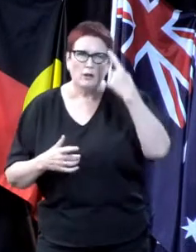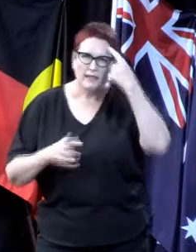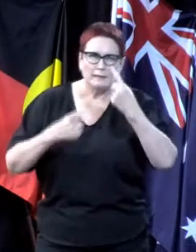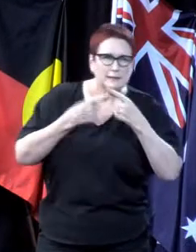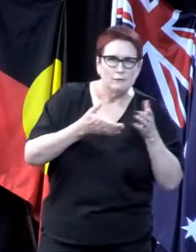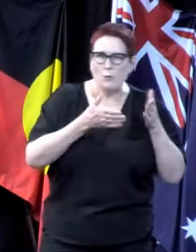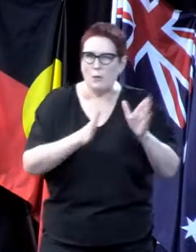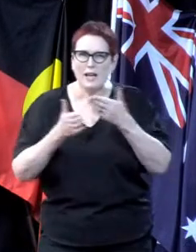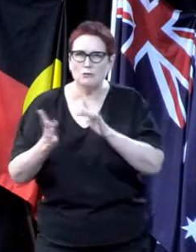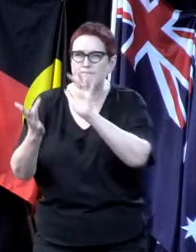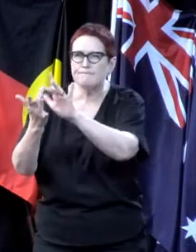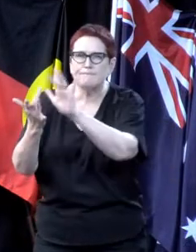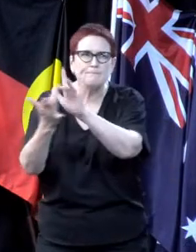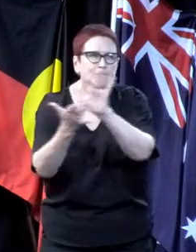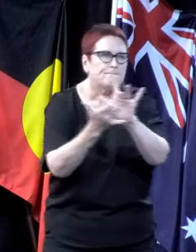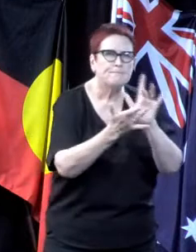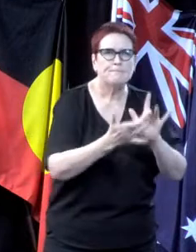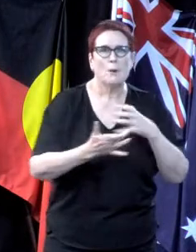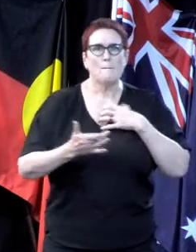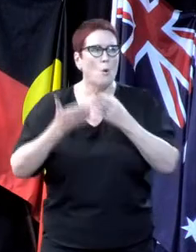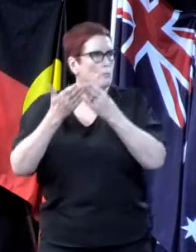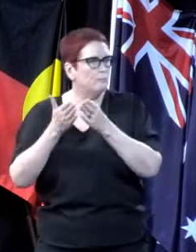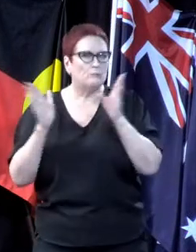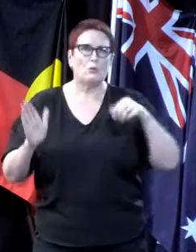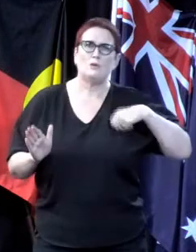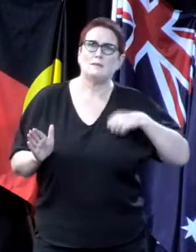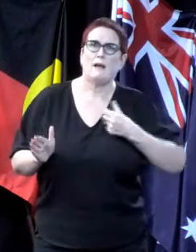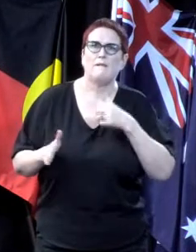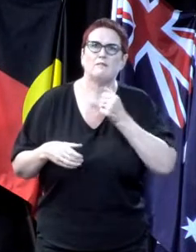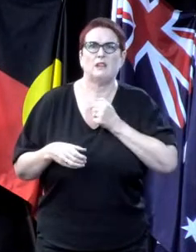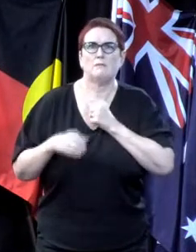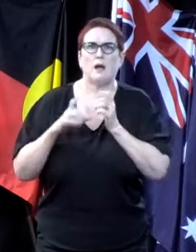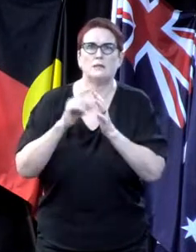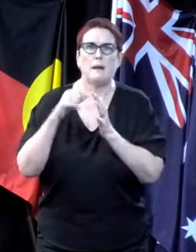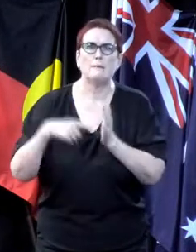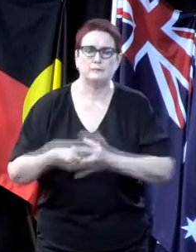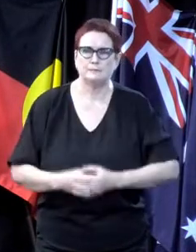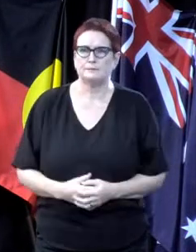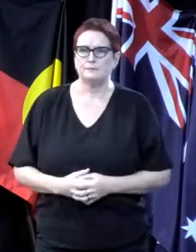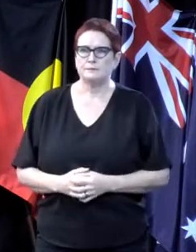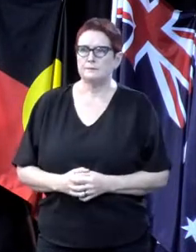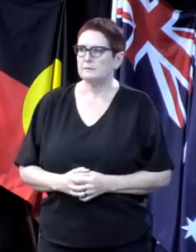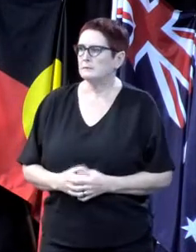that we can reach a broader range of staff in our department. I think Commissioner Mason has a question